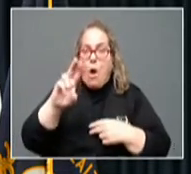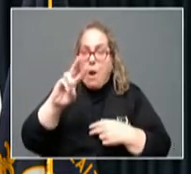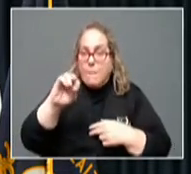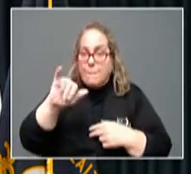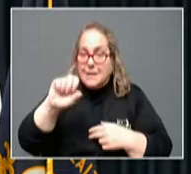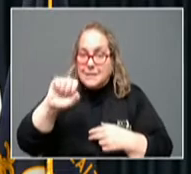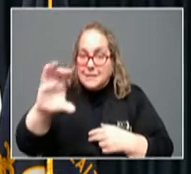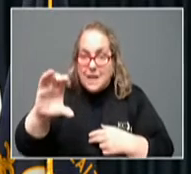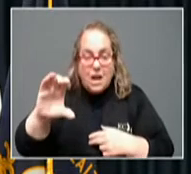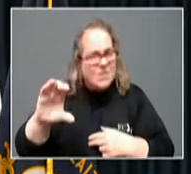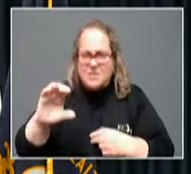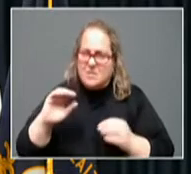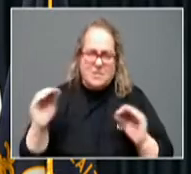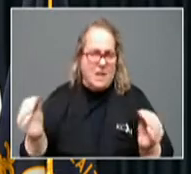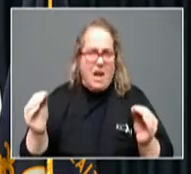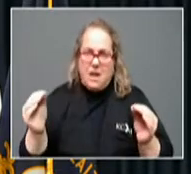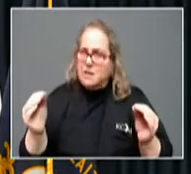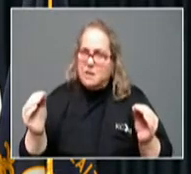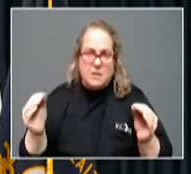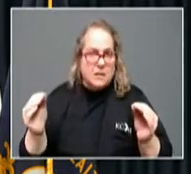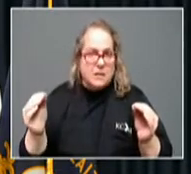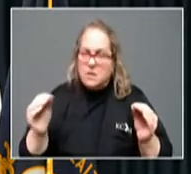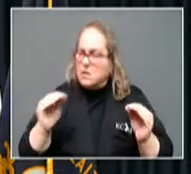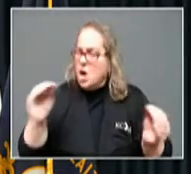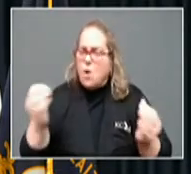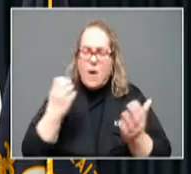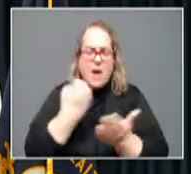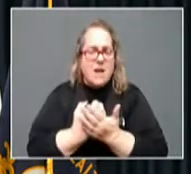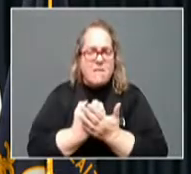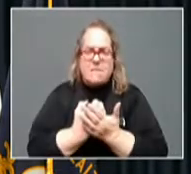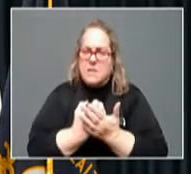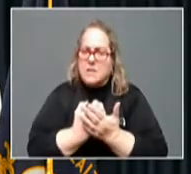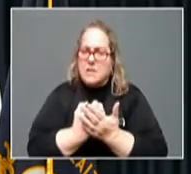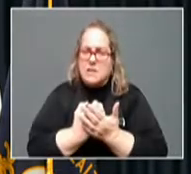And there is no evidence of adverse maternal or fetal effects from